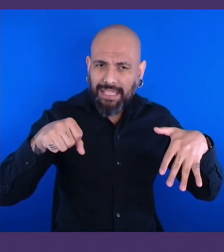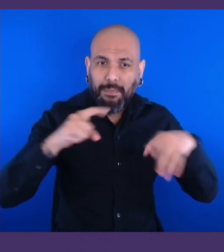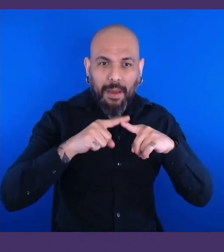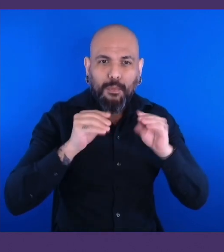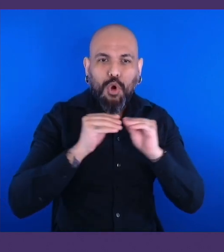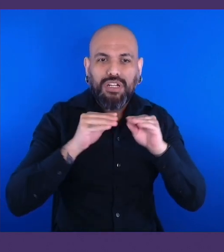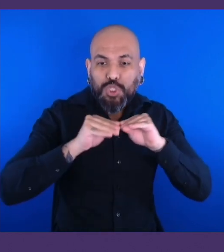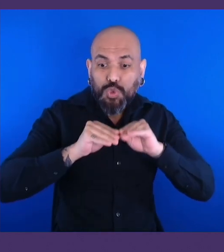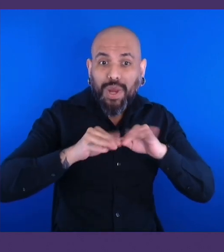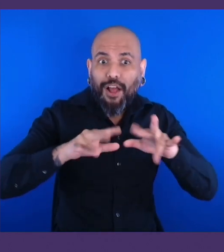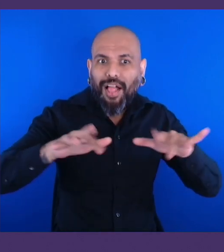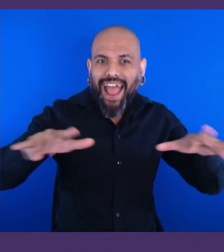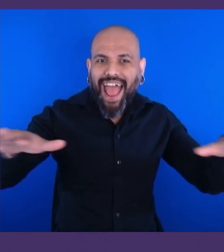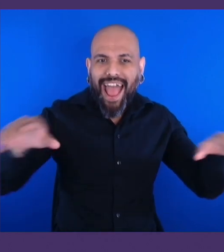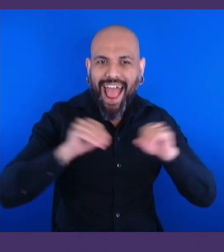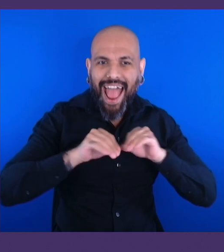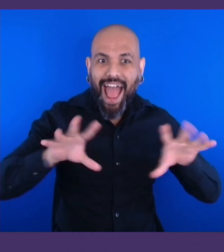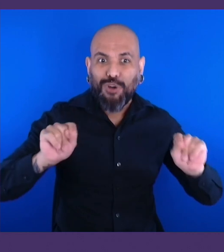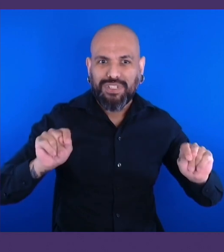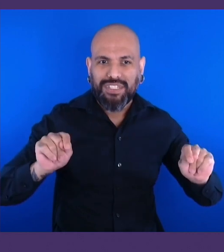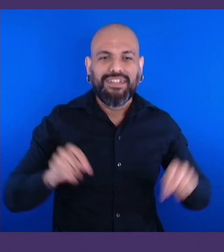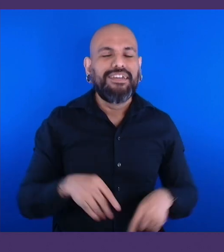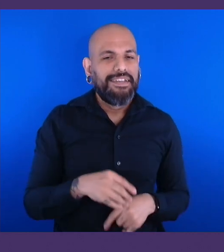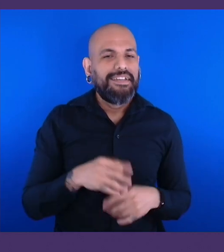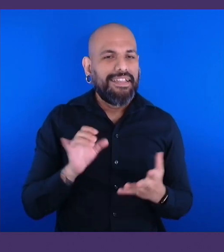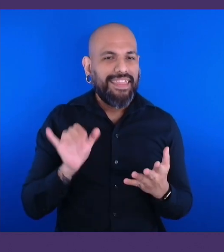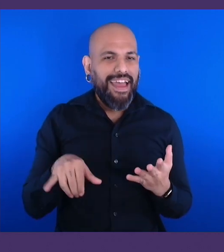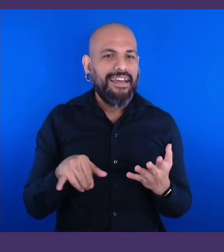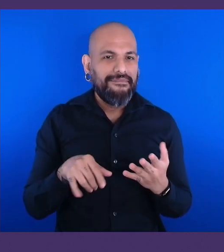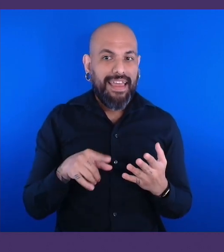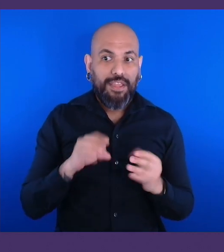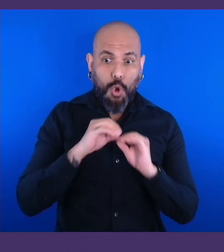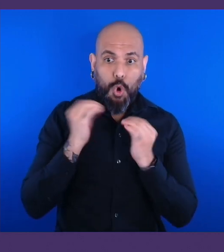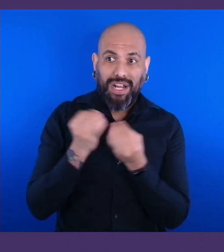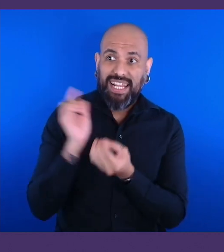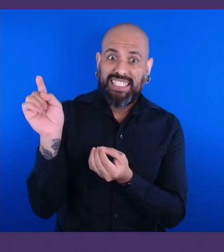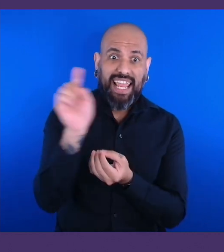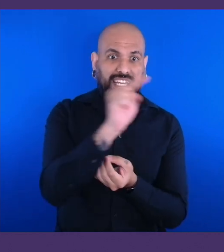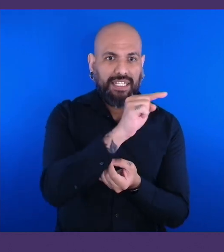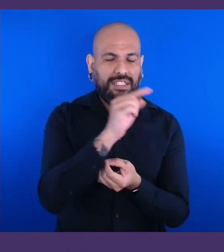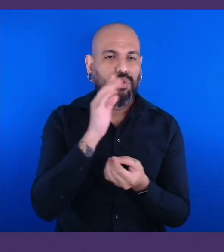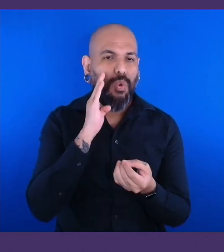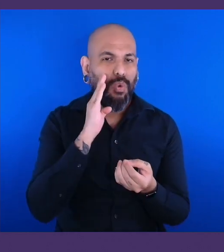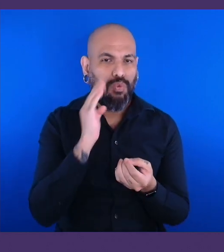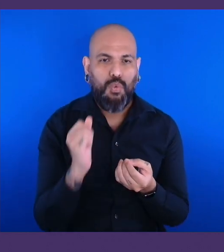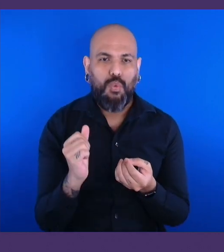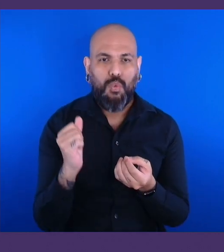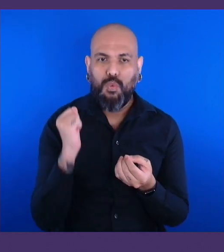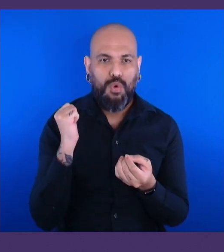the idea being that organizations won't choose one process,